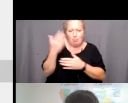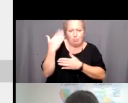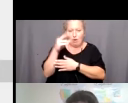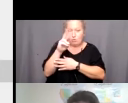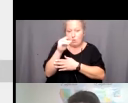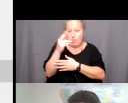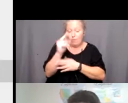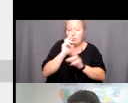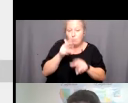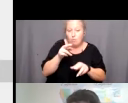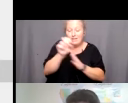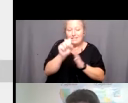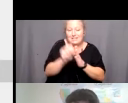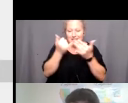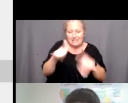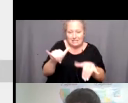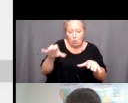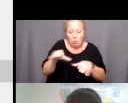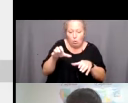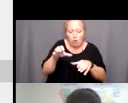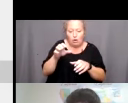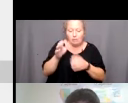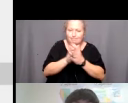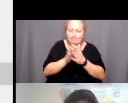and the State is still working to towards those goals.